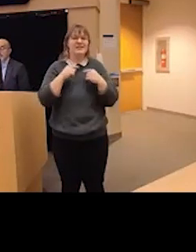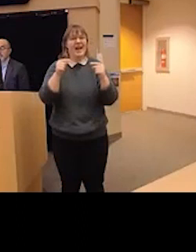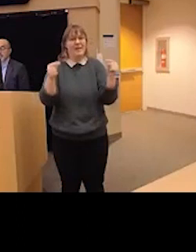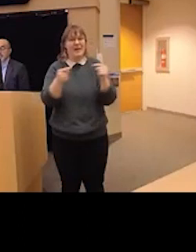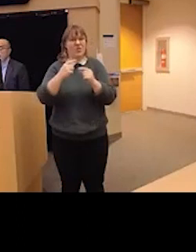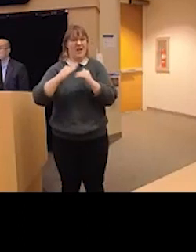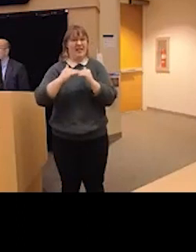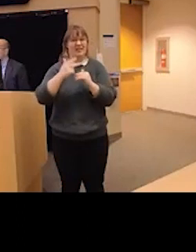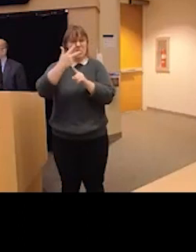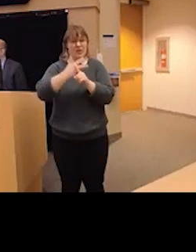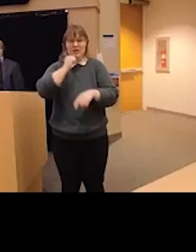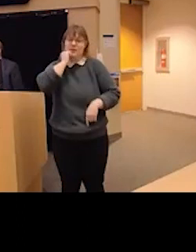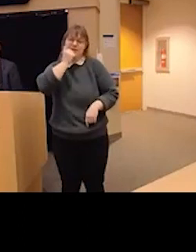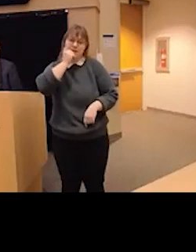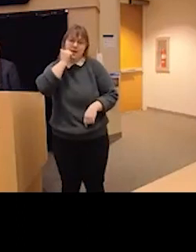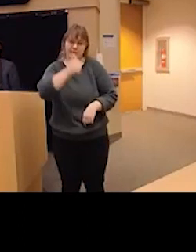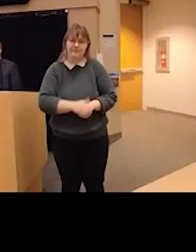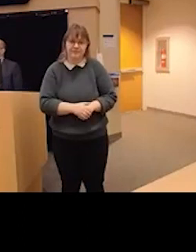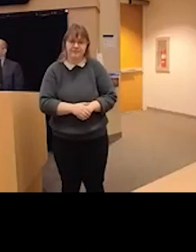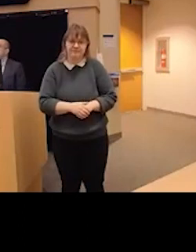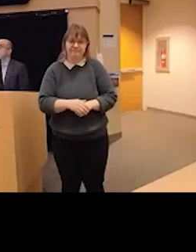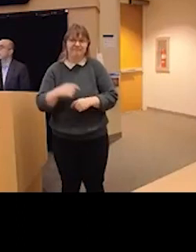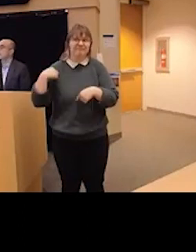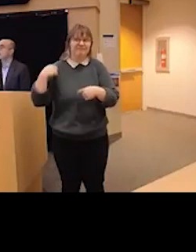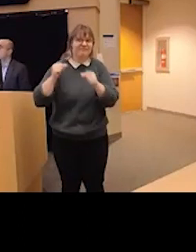three months on a daily basis um and and as you know there are lots of different treatments that